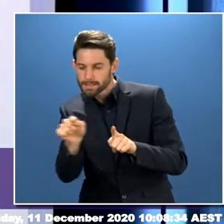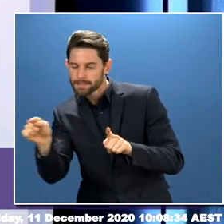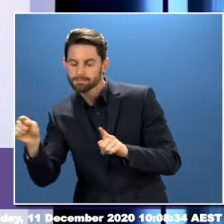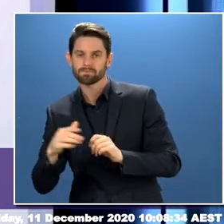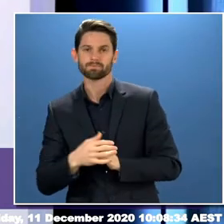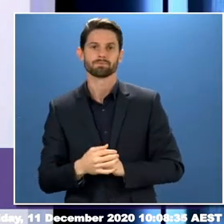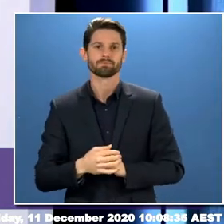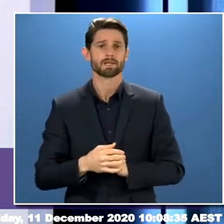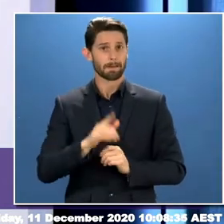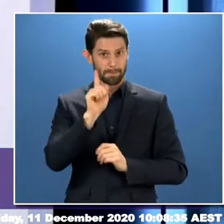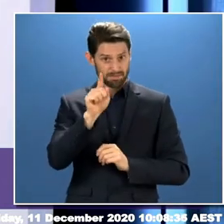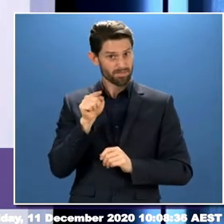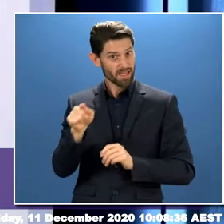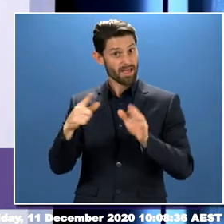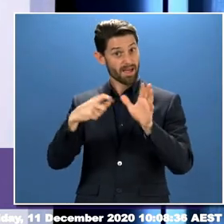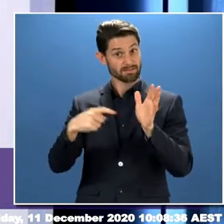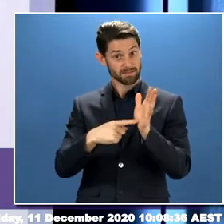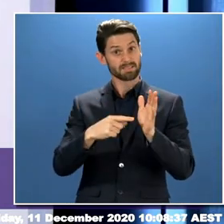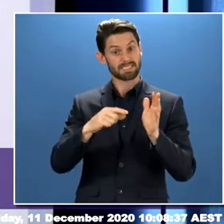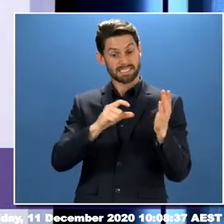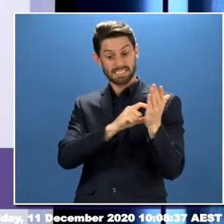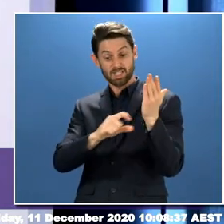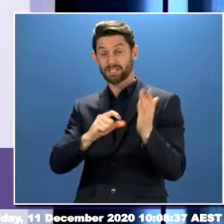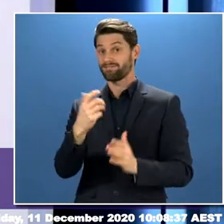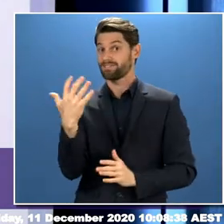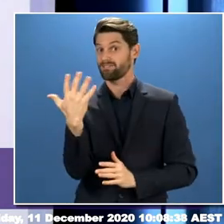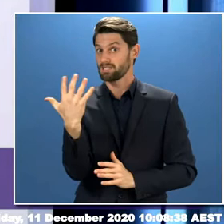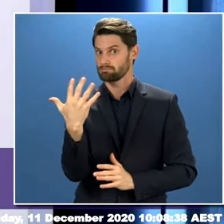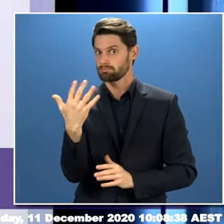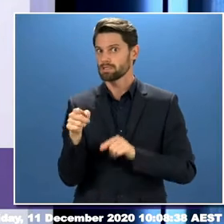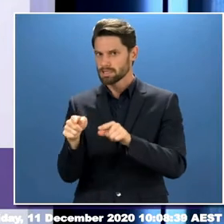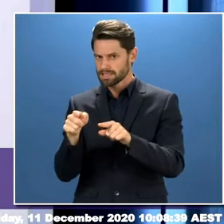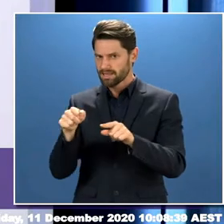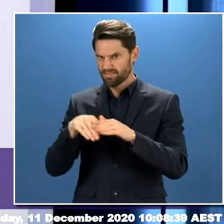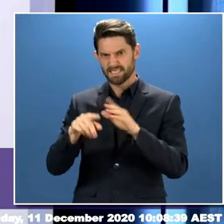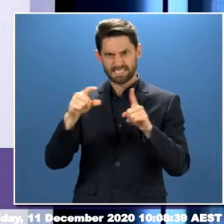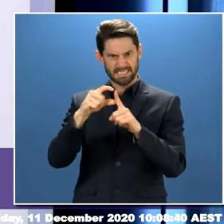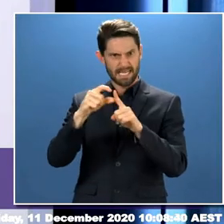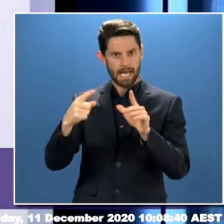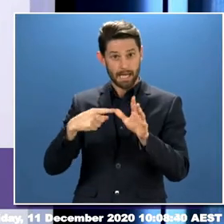provision in the Act, section 15, and that addresses a number of aspects of employment.